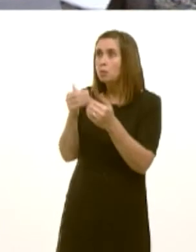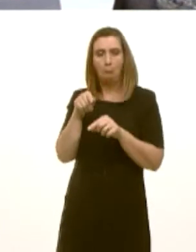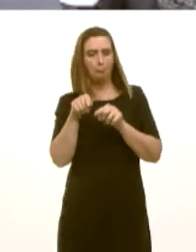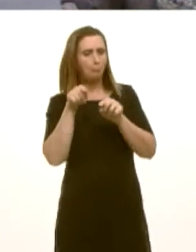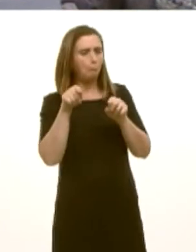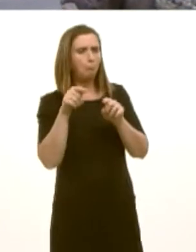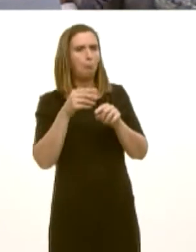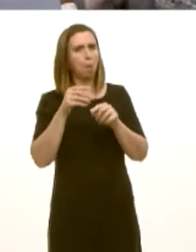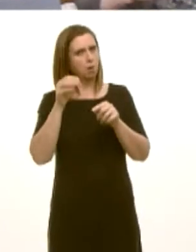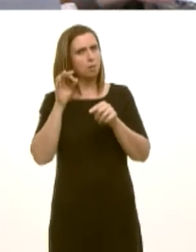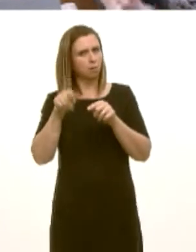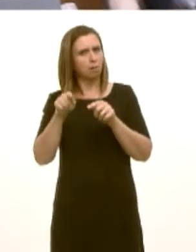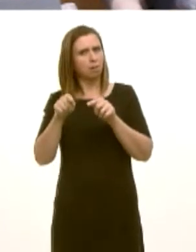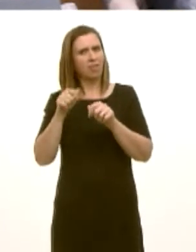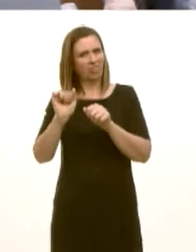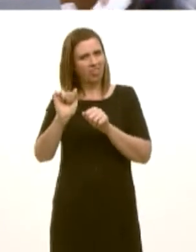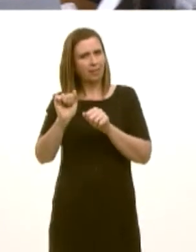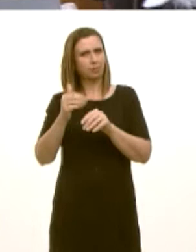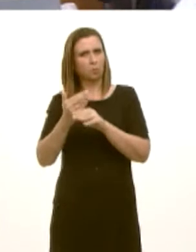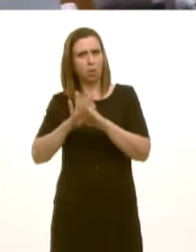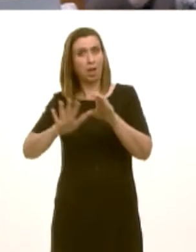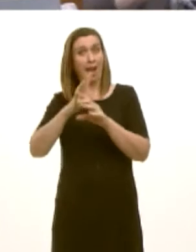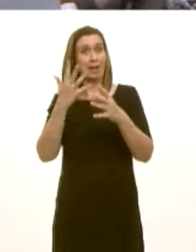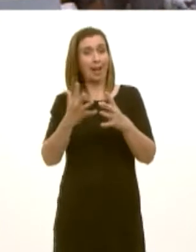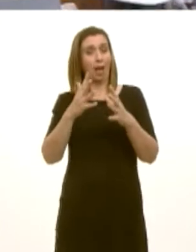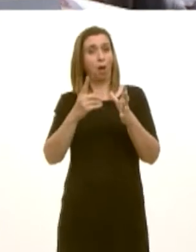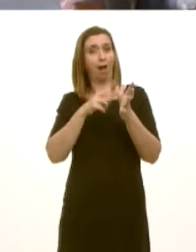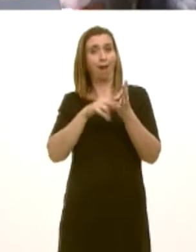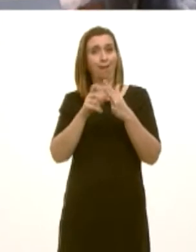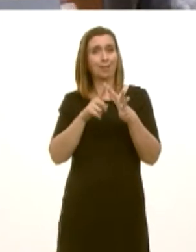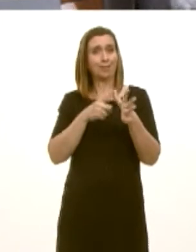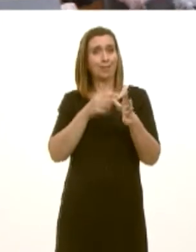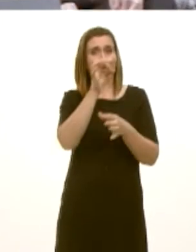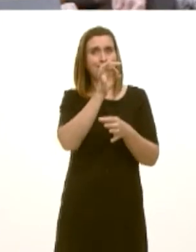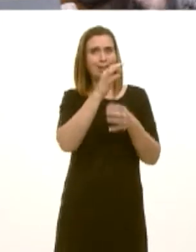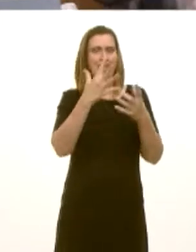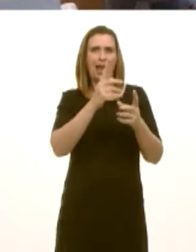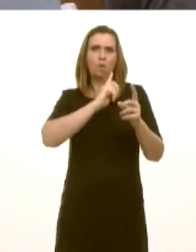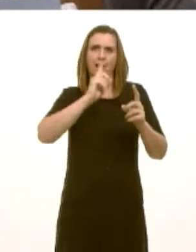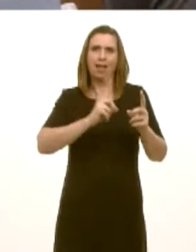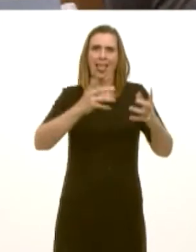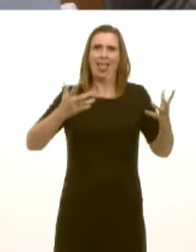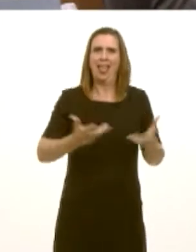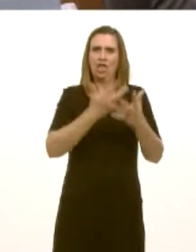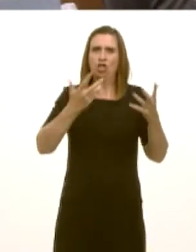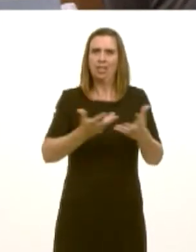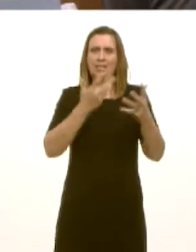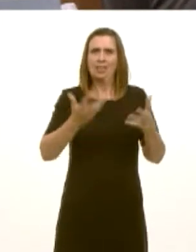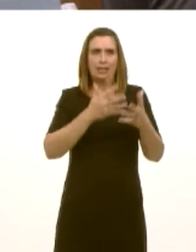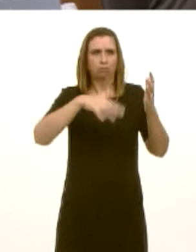Anglesey, of course, is now developing in the context of energy, while some other parts of north Wales are looking more to tourism.